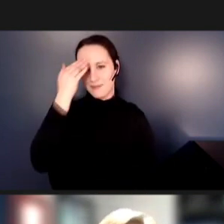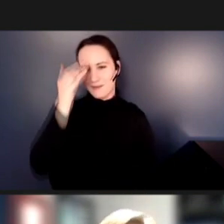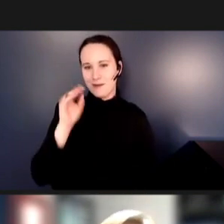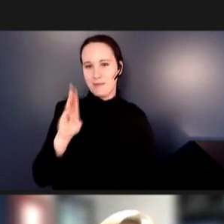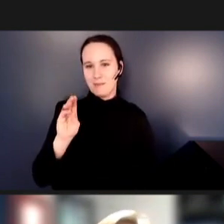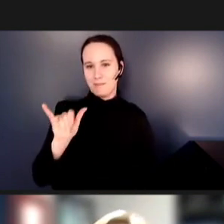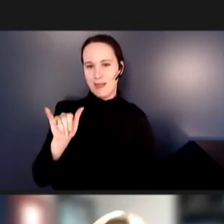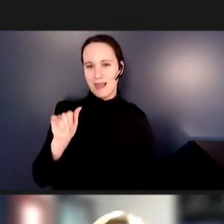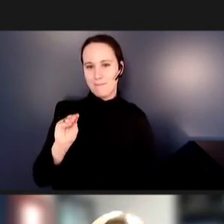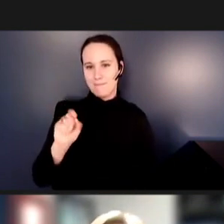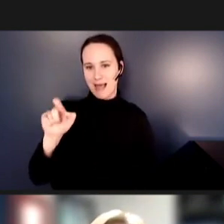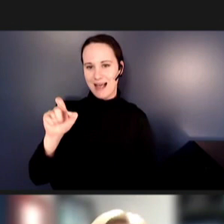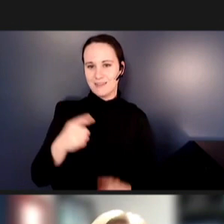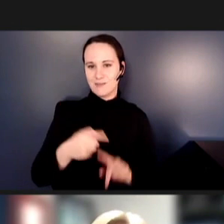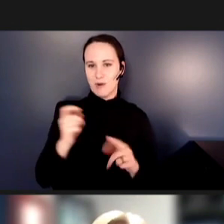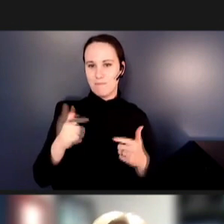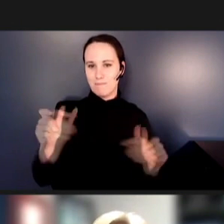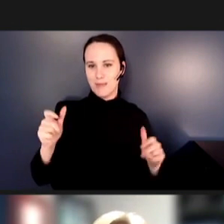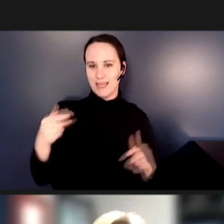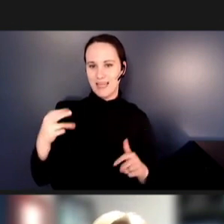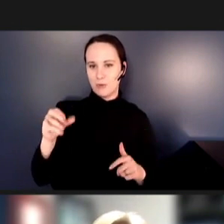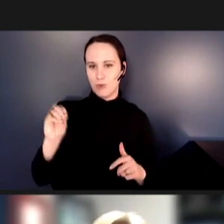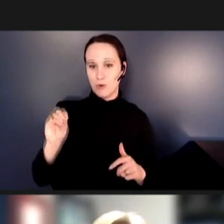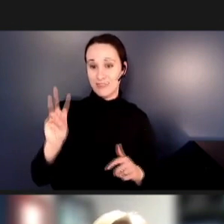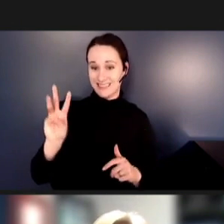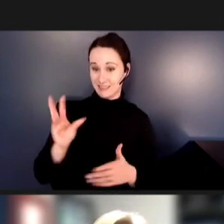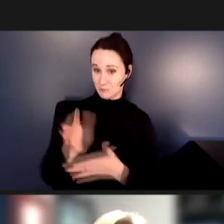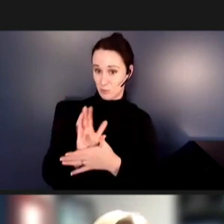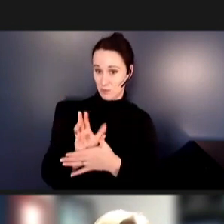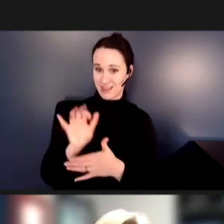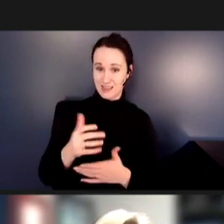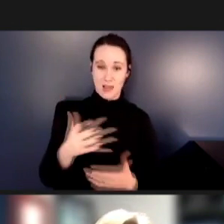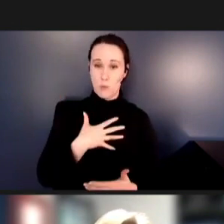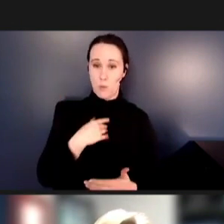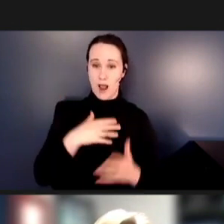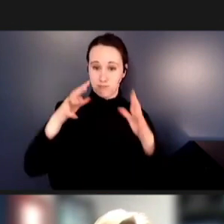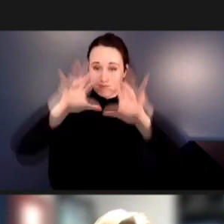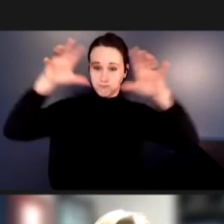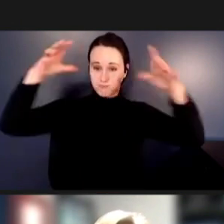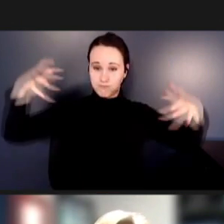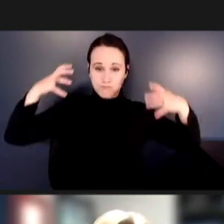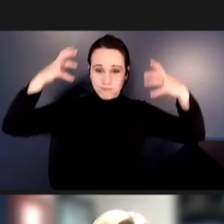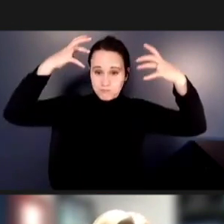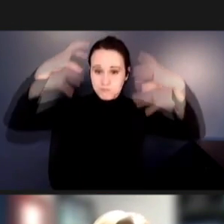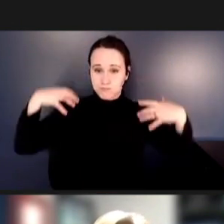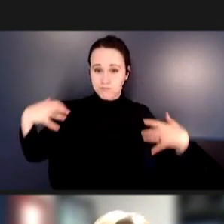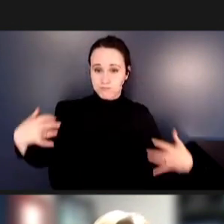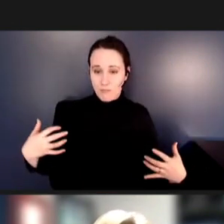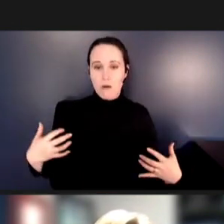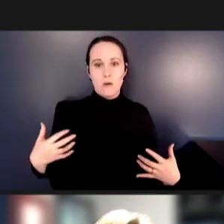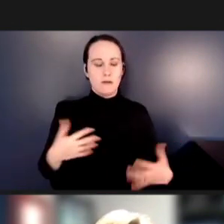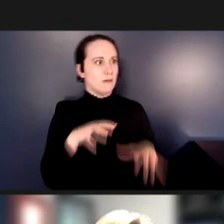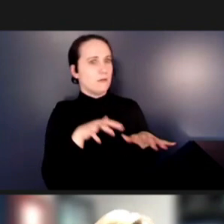and they don't recognize that person or these just examples of some psych and physical contributors